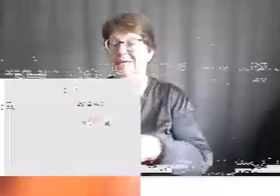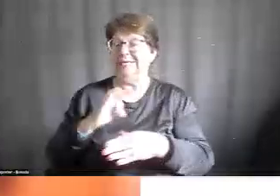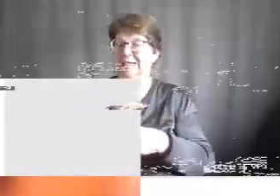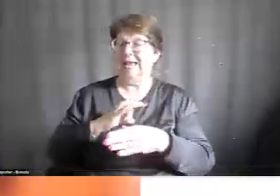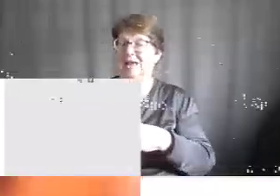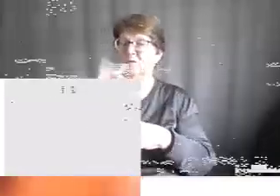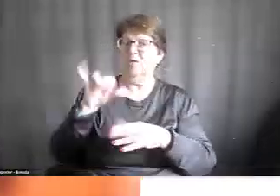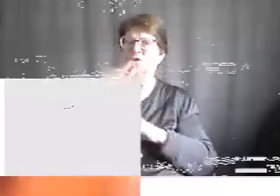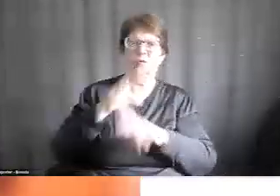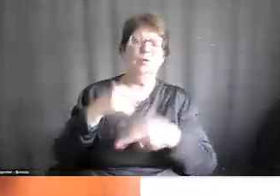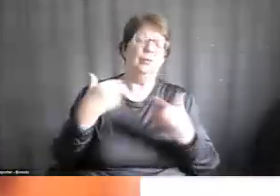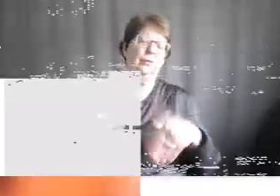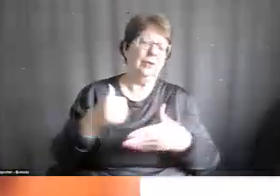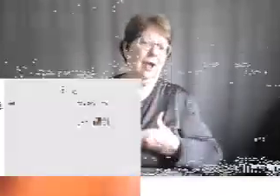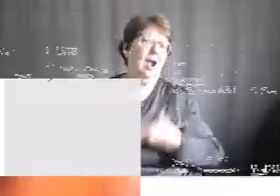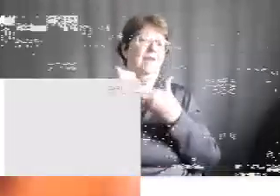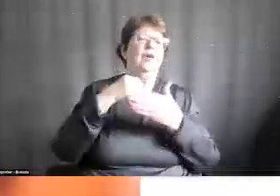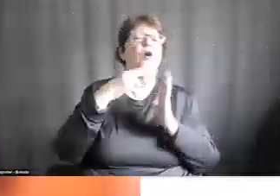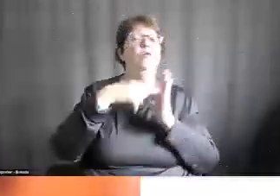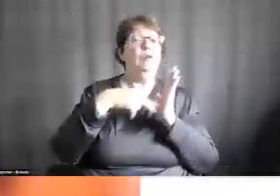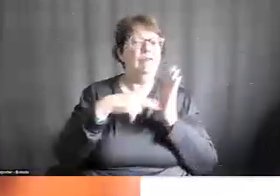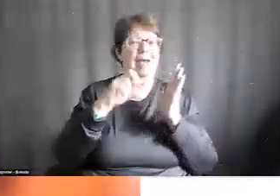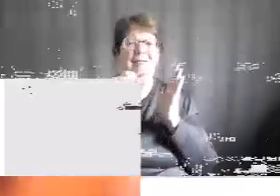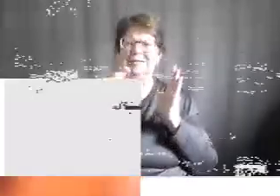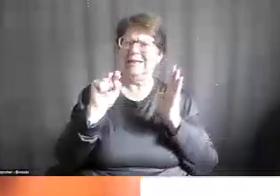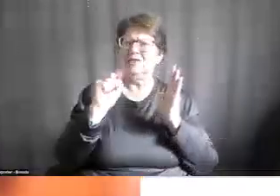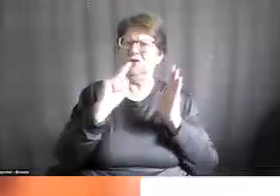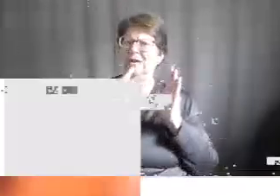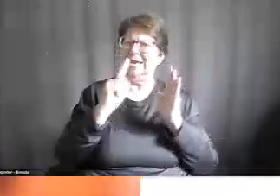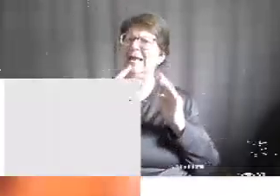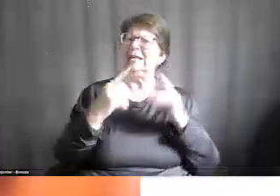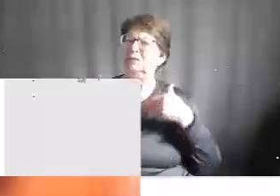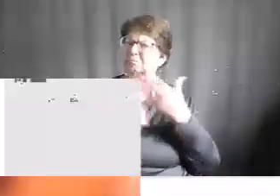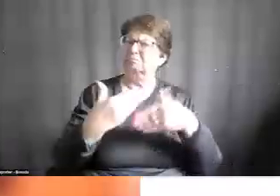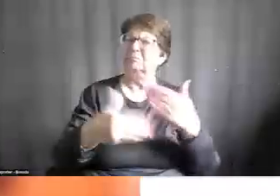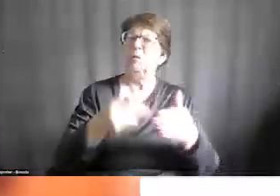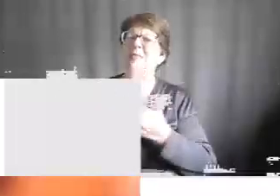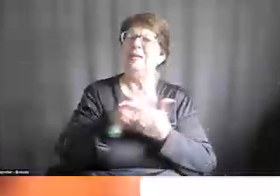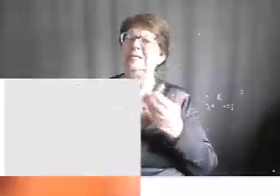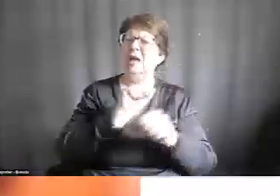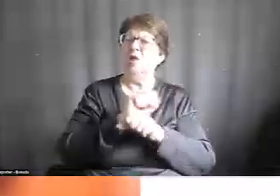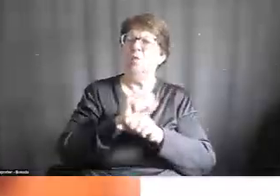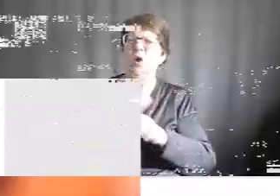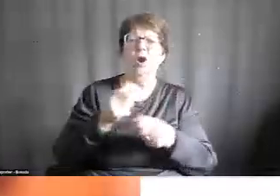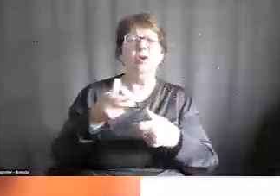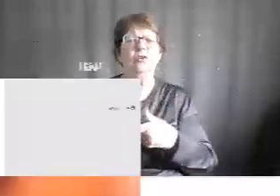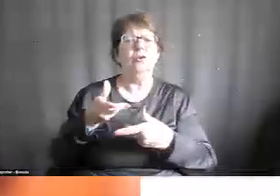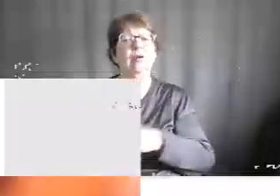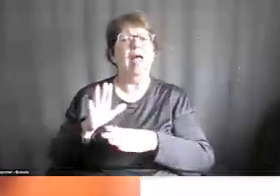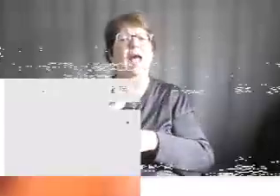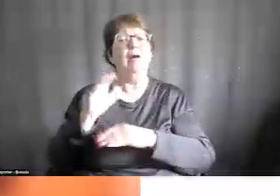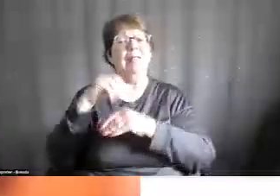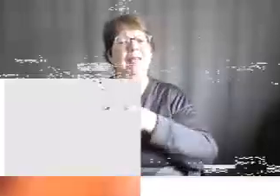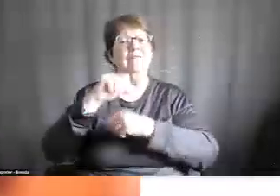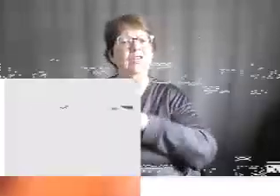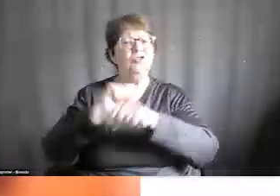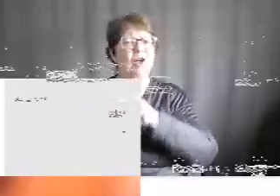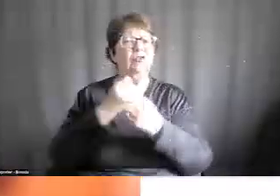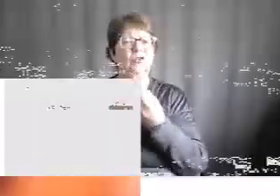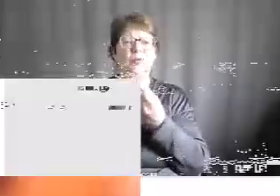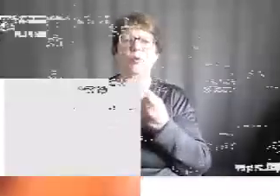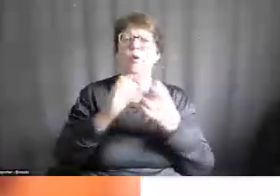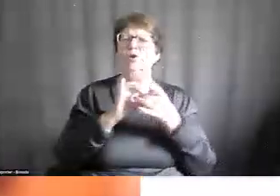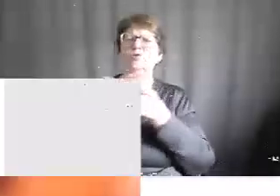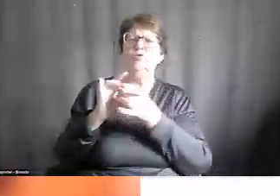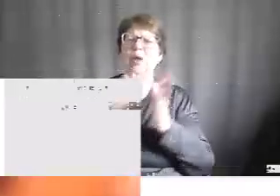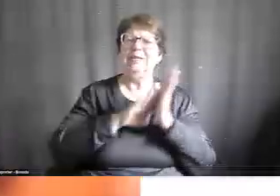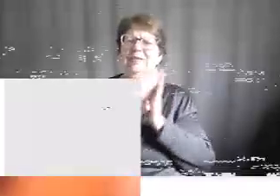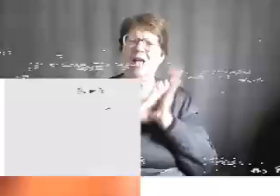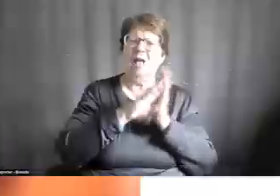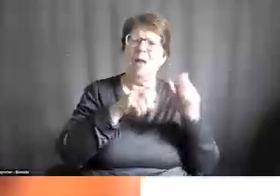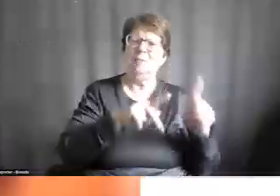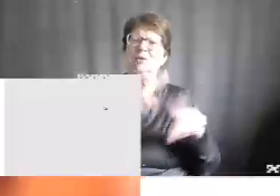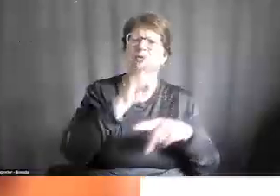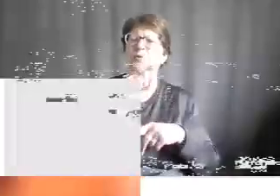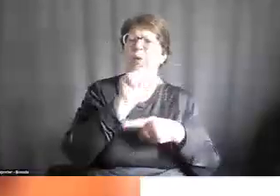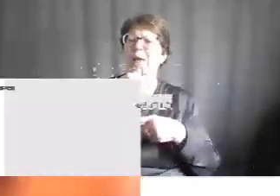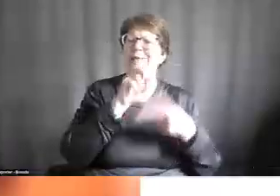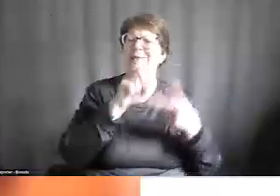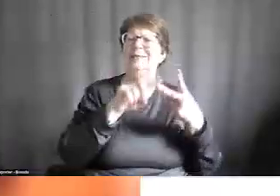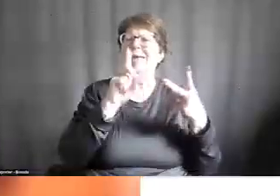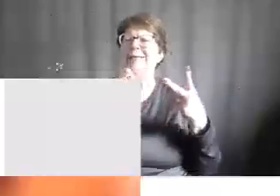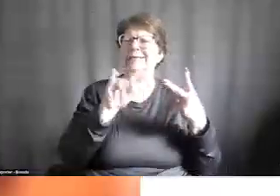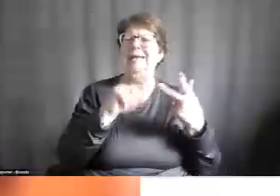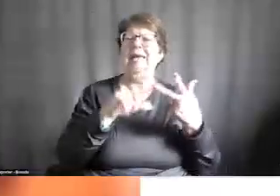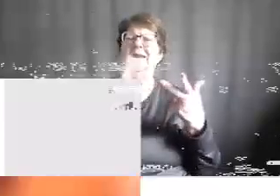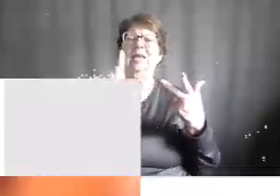Boardroom: We read that Sound Transit is advancing design work on enabling infrastructure to support joint development opportunities at Westlake, Denny, Ballard, Midtown, CID, Dearborn, and Alaska Junction stations.